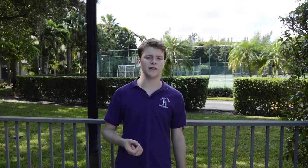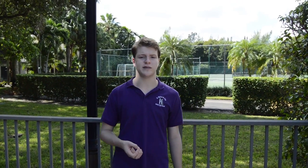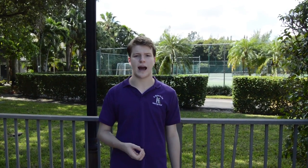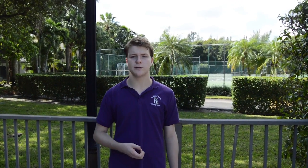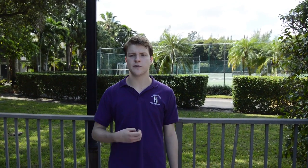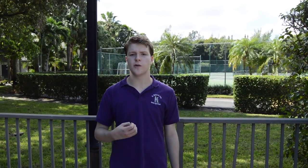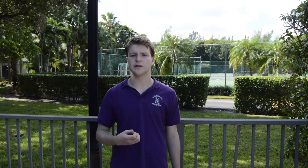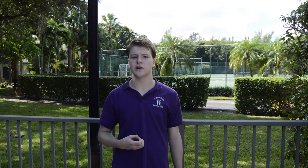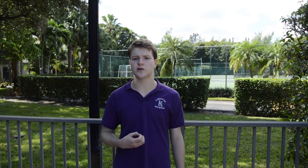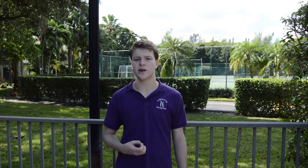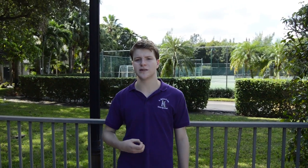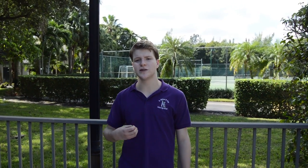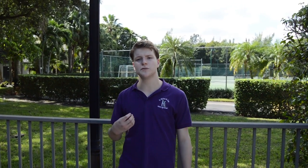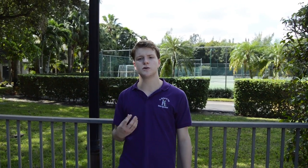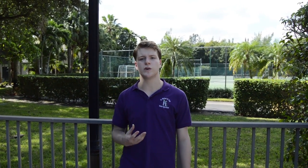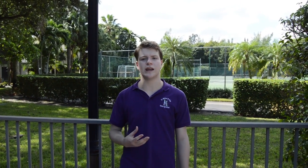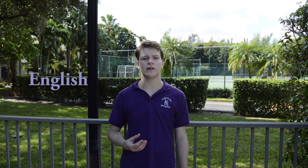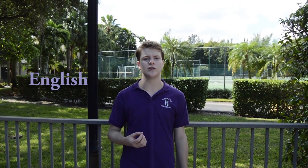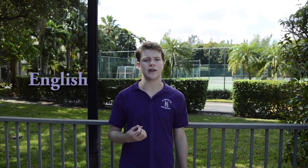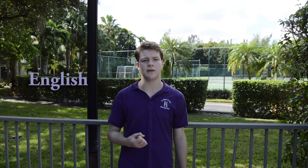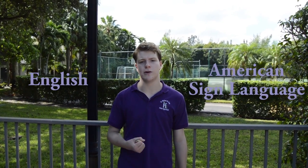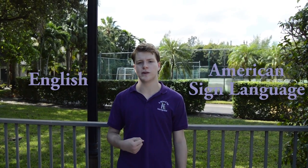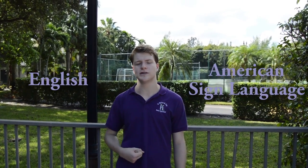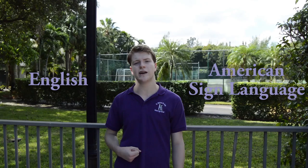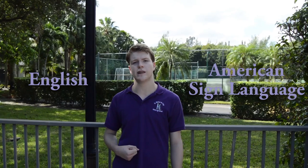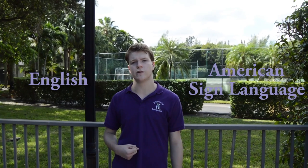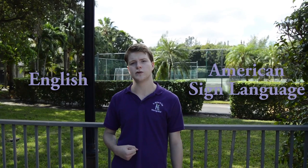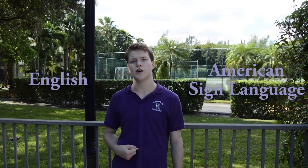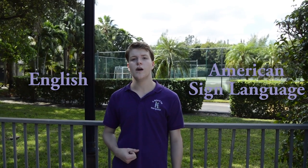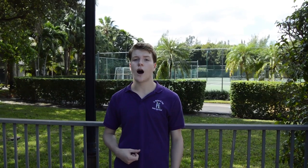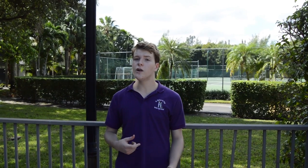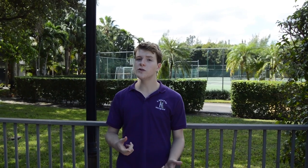of these apps focus on translation between English and the American Sign Language. Unknown